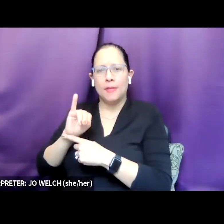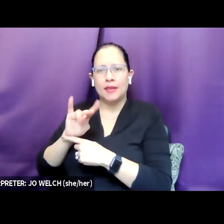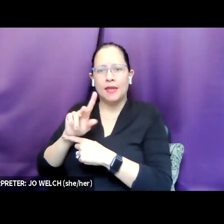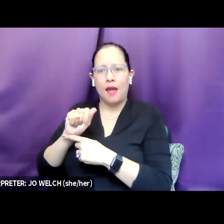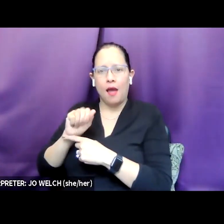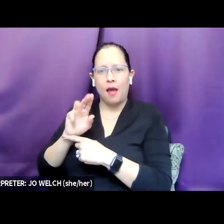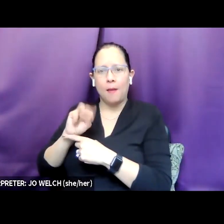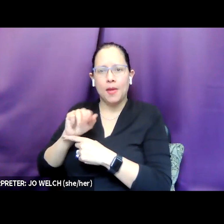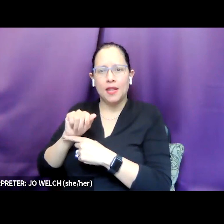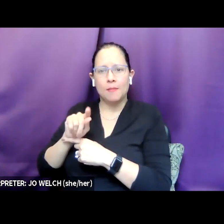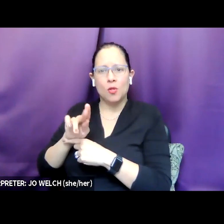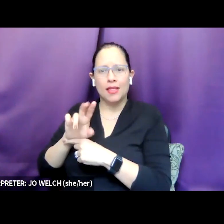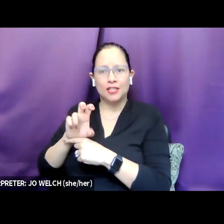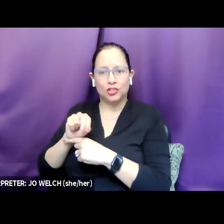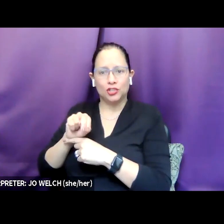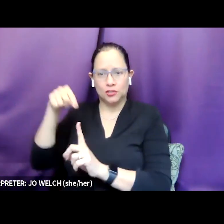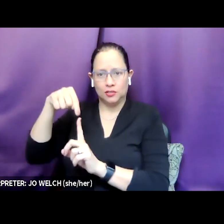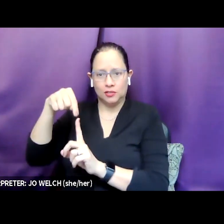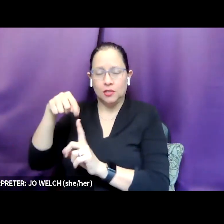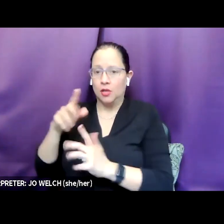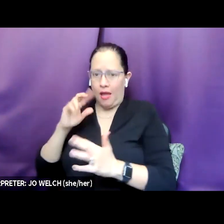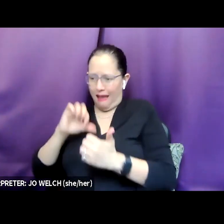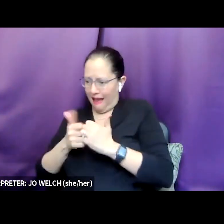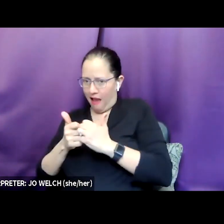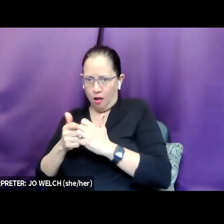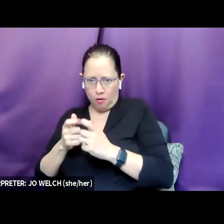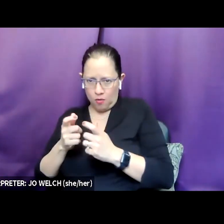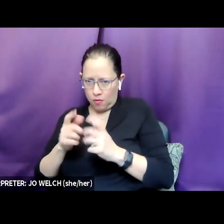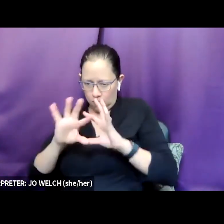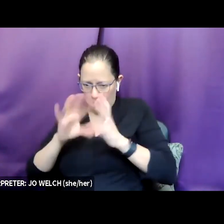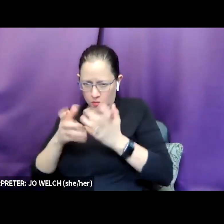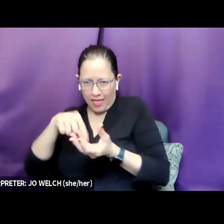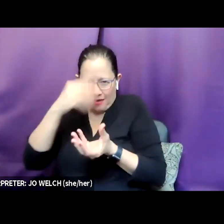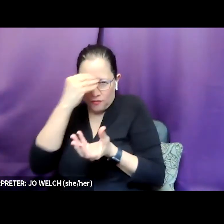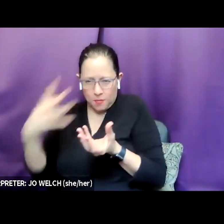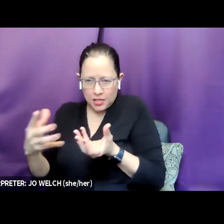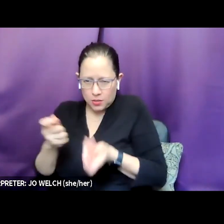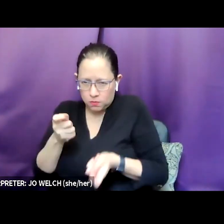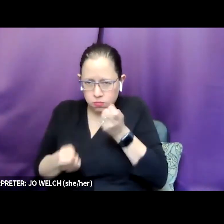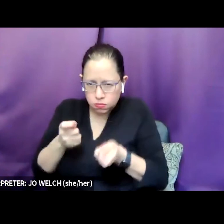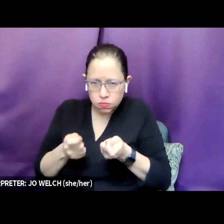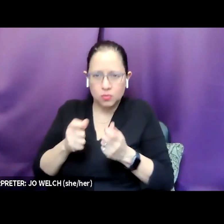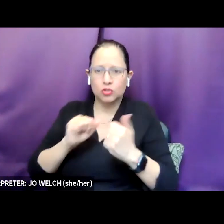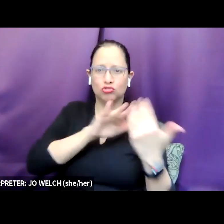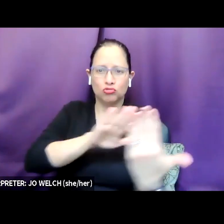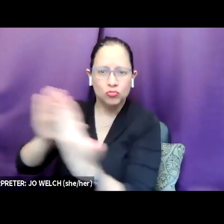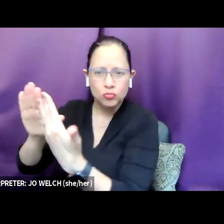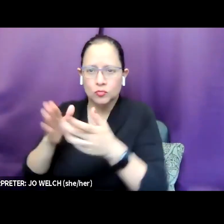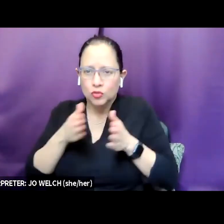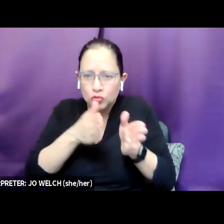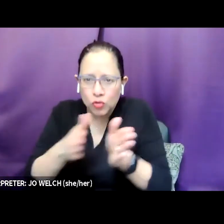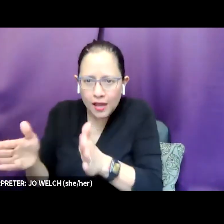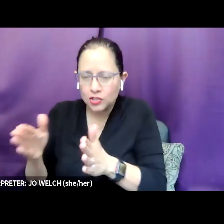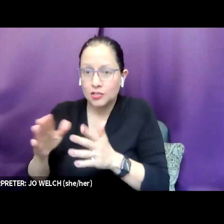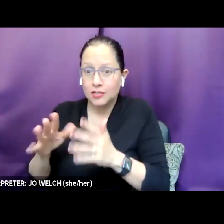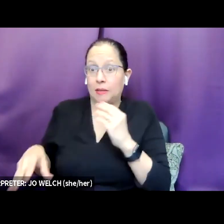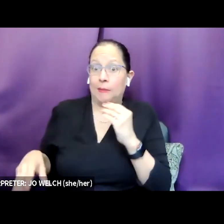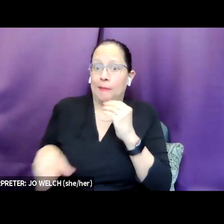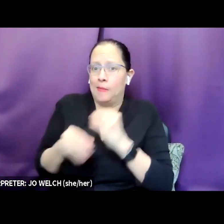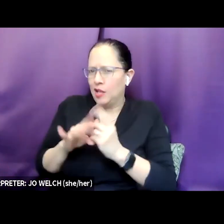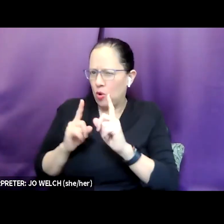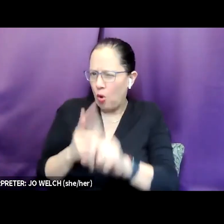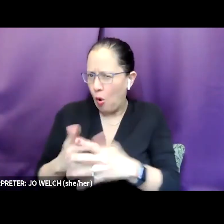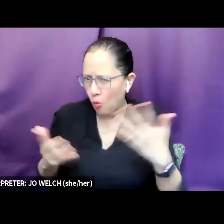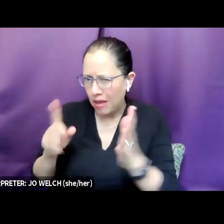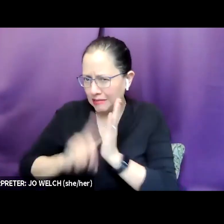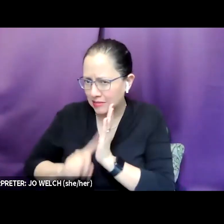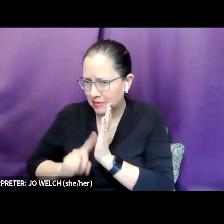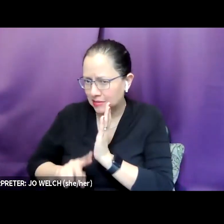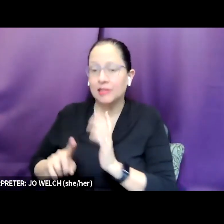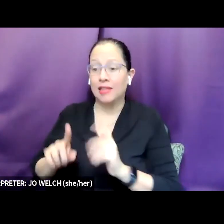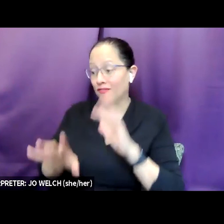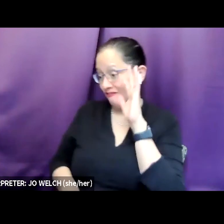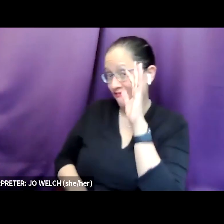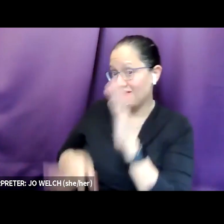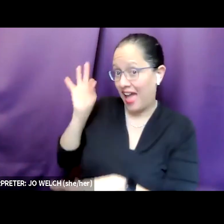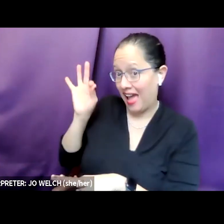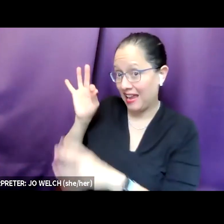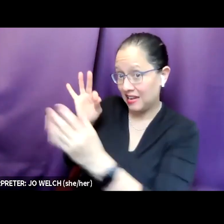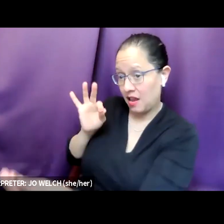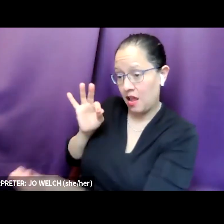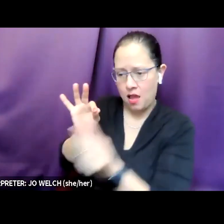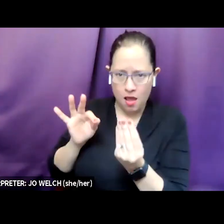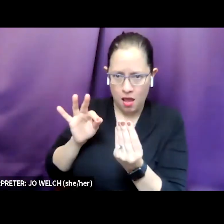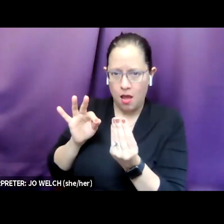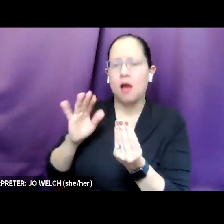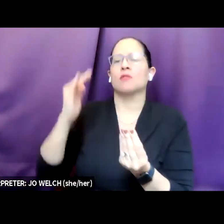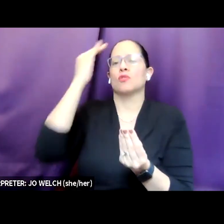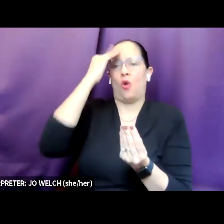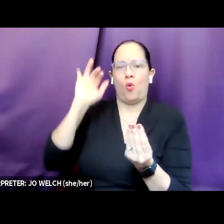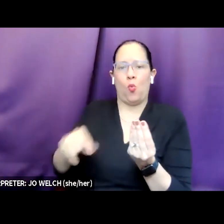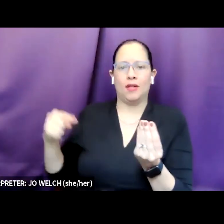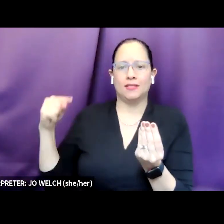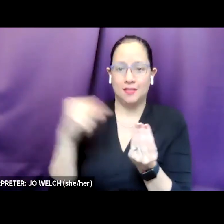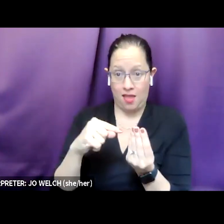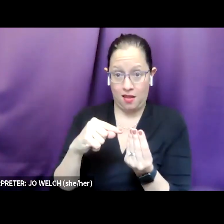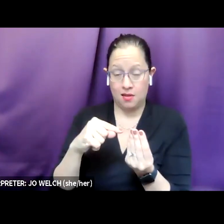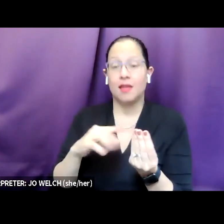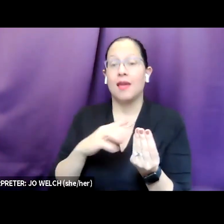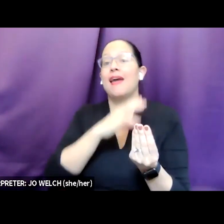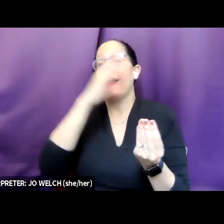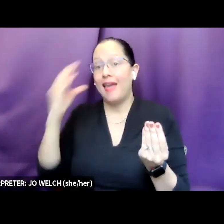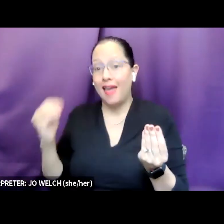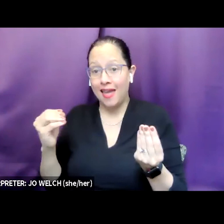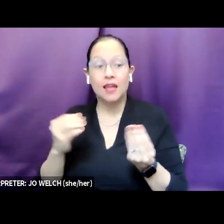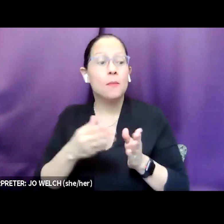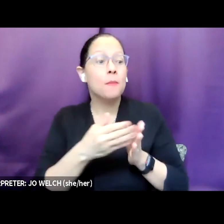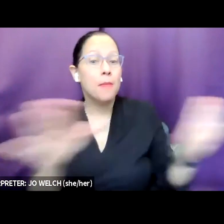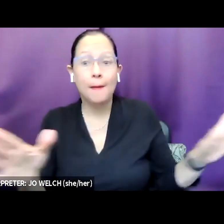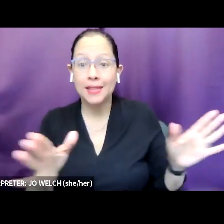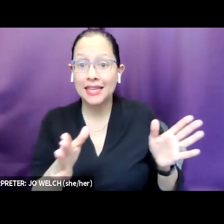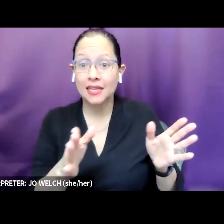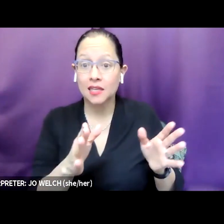How do they impact other information systems, and then how do we overcome it by both addressing it for what it is, but then also redesigning and restructuring for a public interest internet that gets us the web we need.